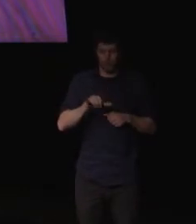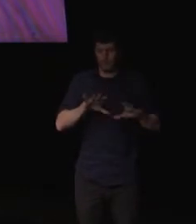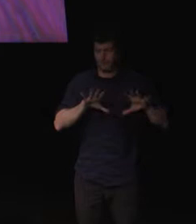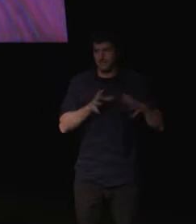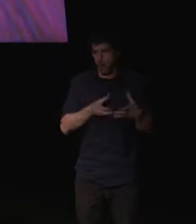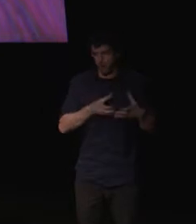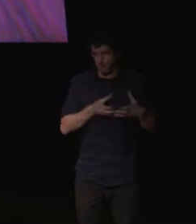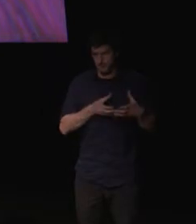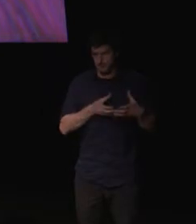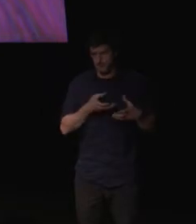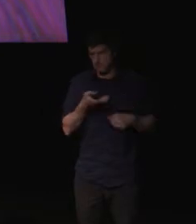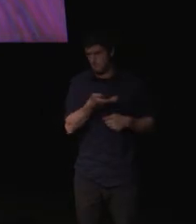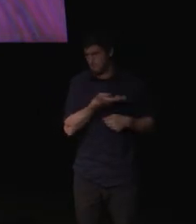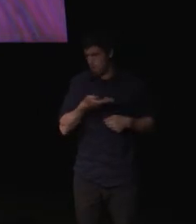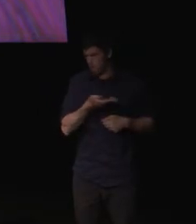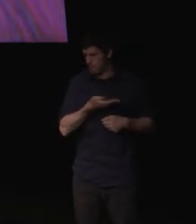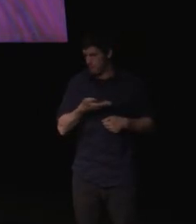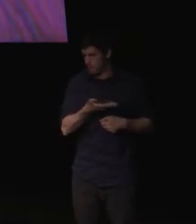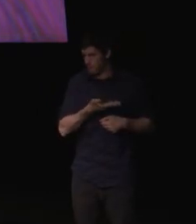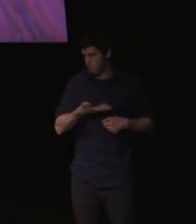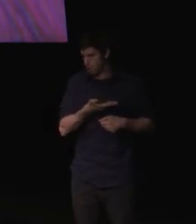Party is the big one here focused on communication.